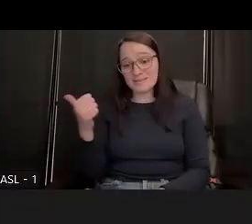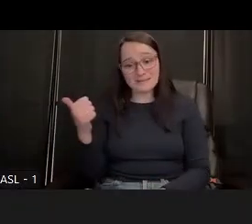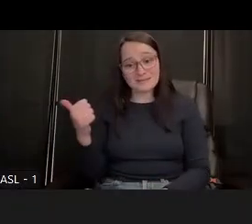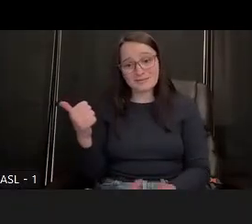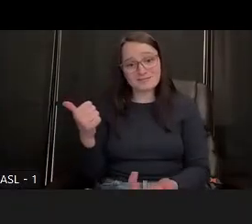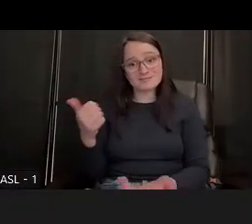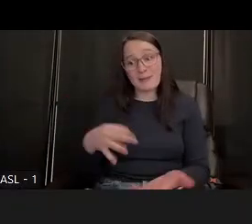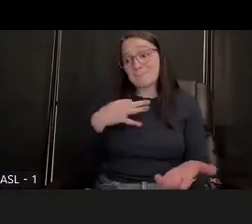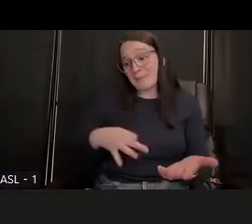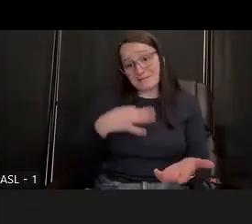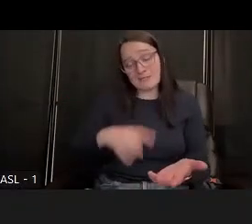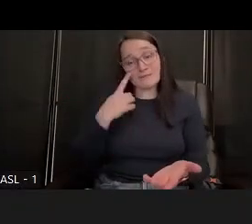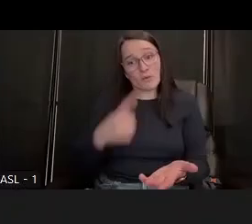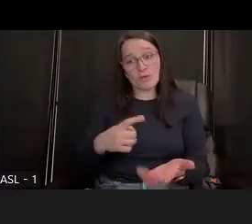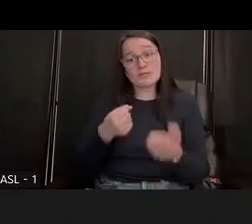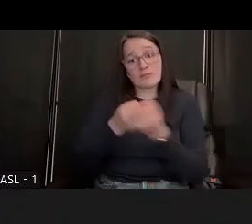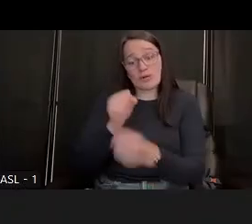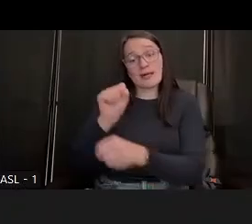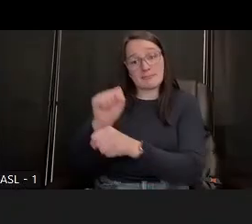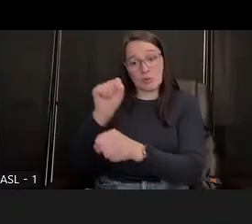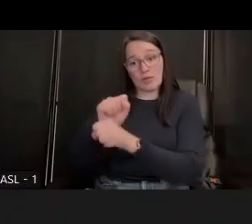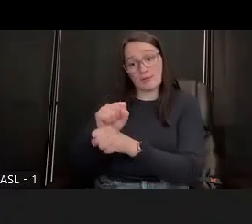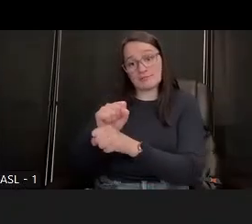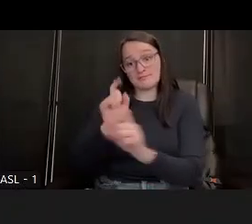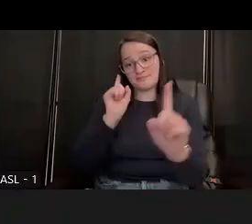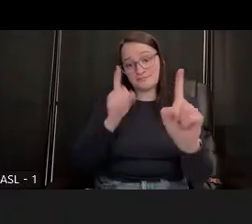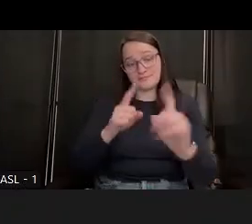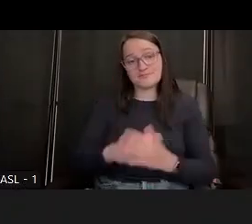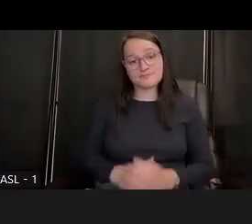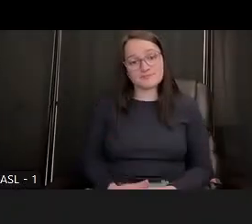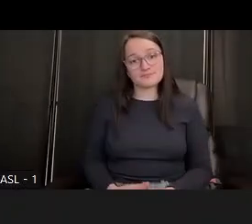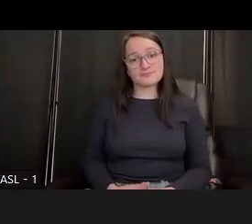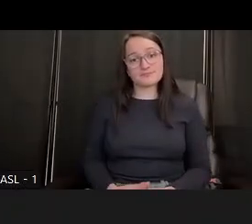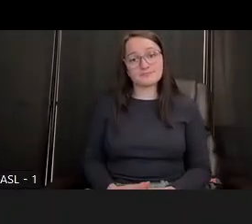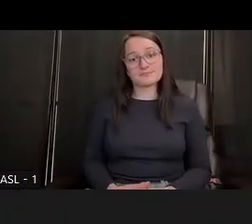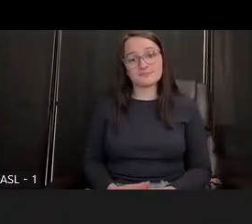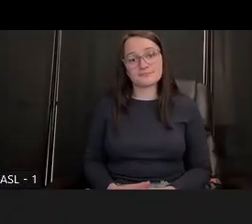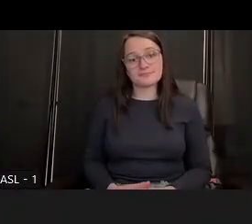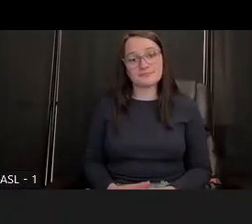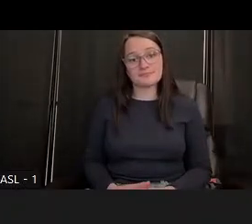employment um scheme now because when people can access shared spaces independently they